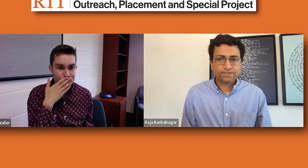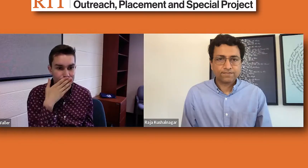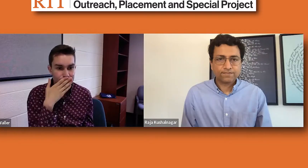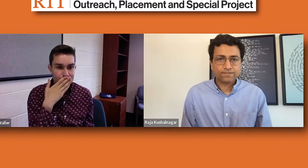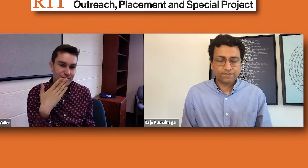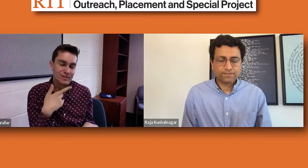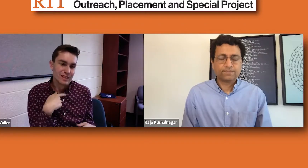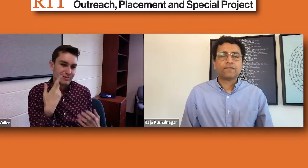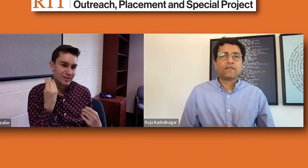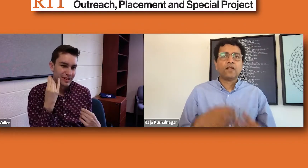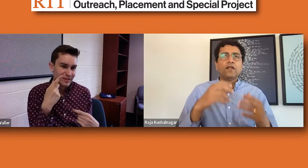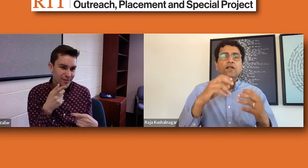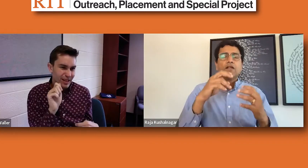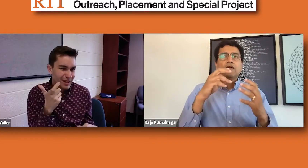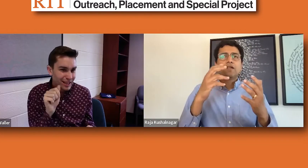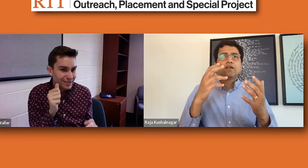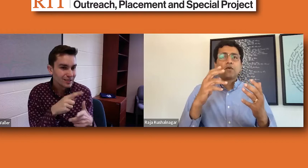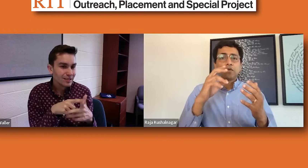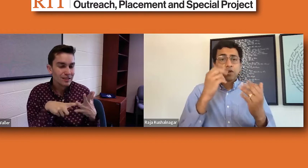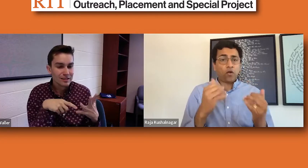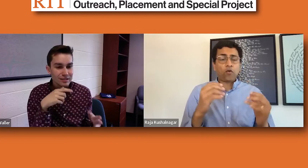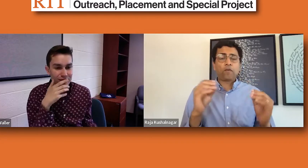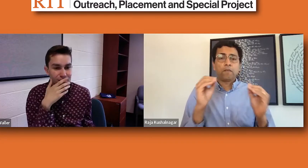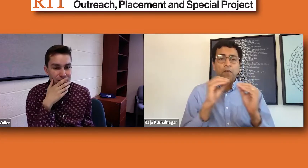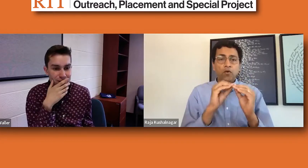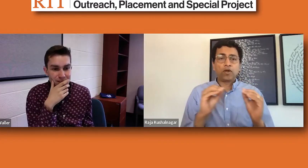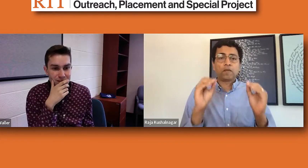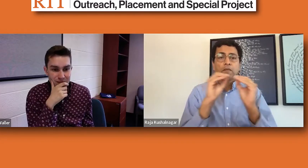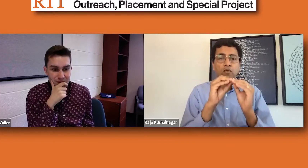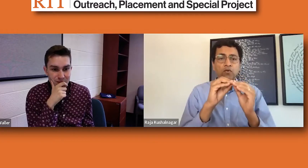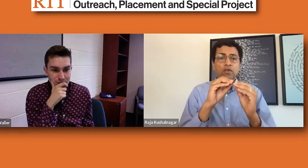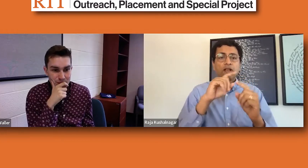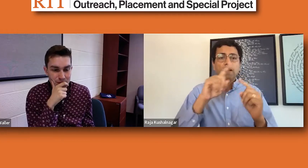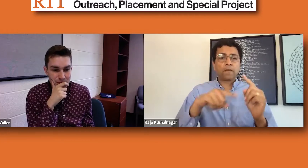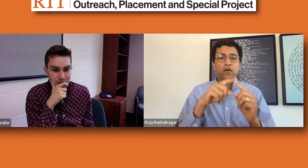And what are some things that you think we might need to be careful about?